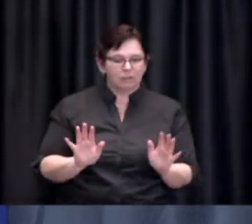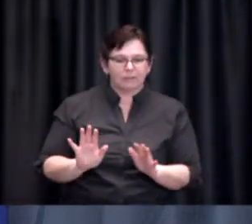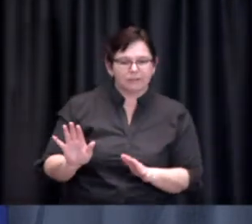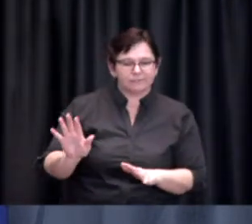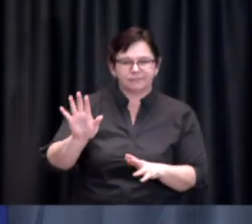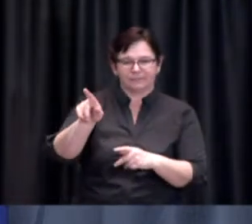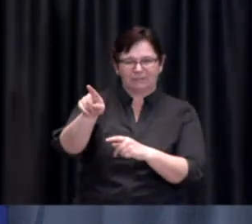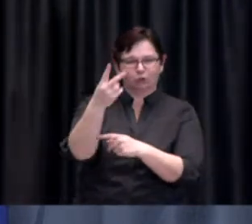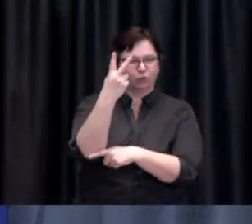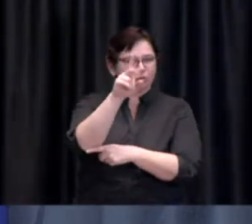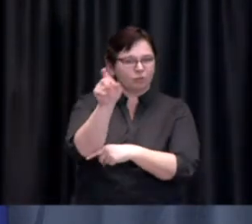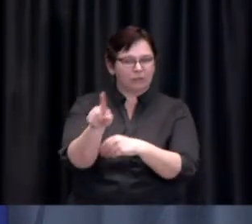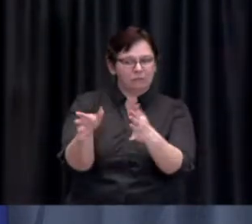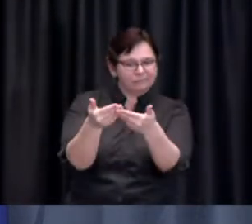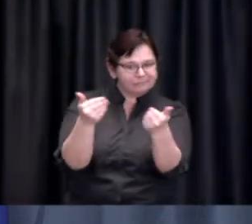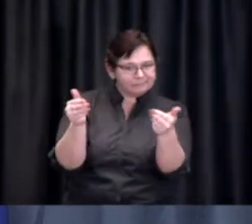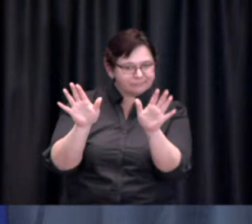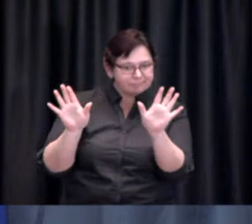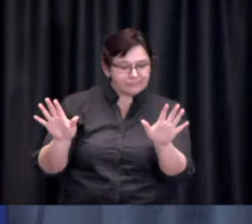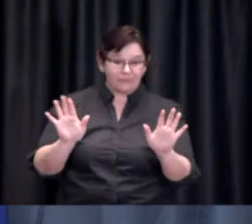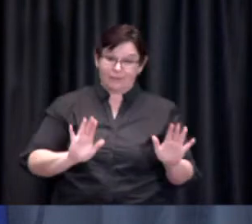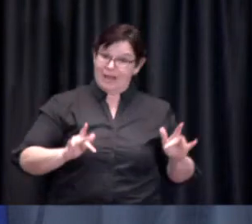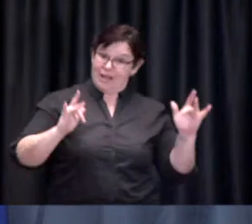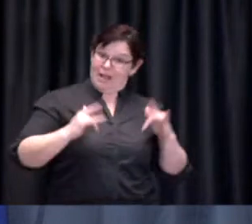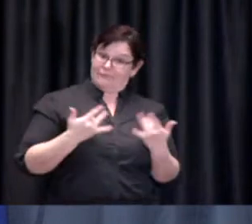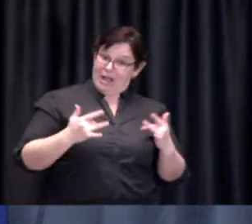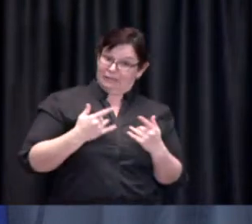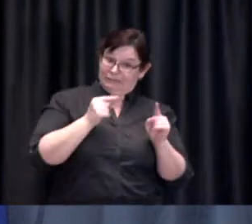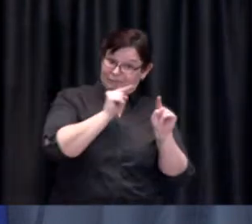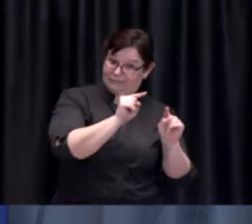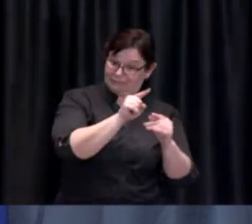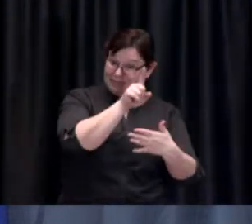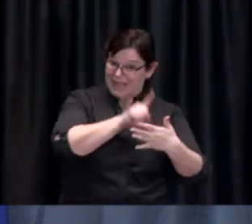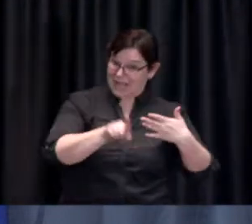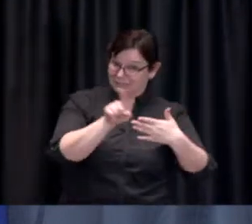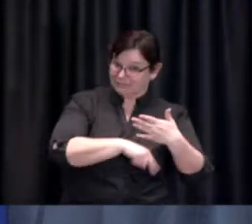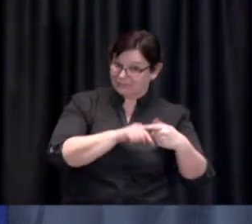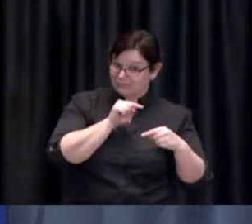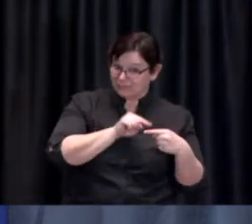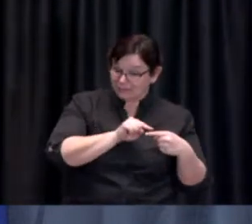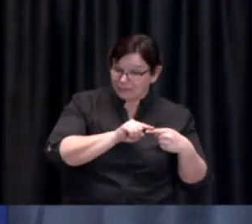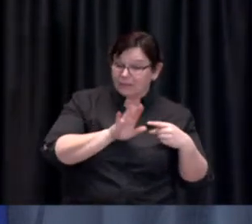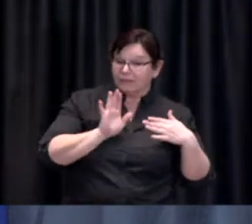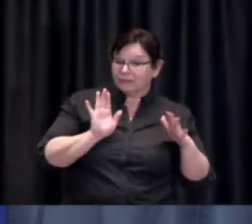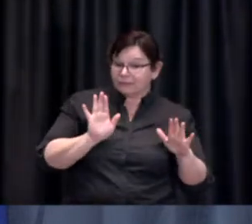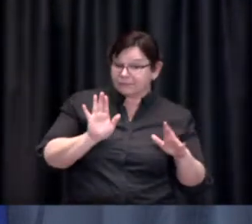for the events to have their permits cancelled now and so on was and and by the way a number of these events including Pride,